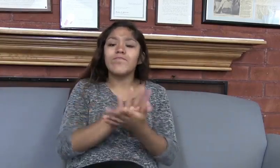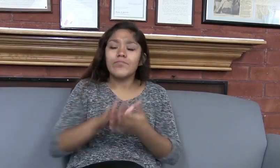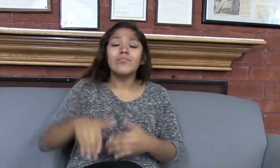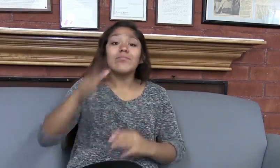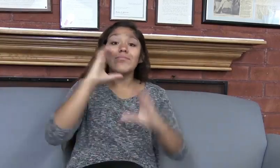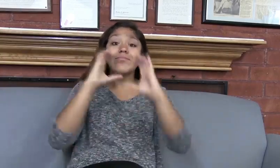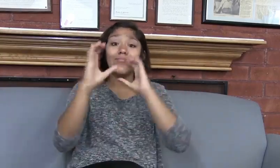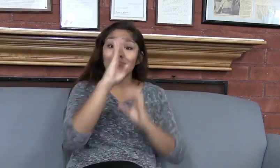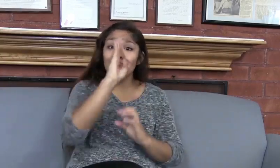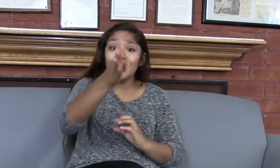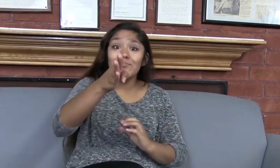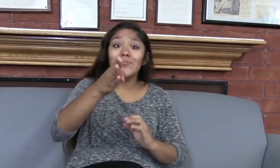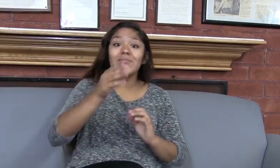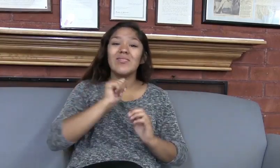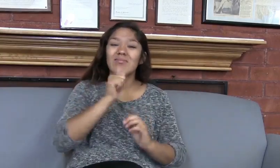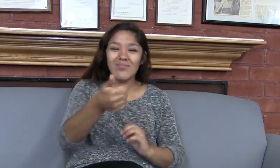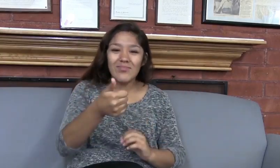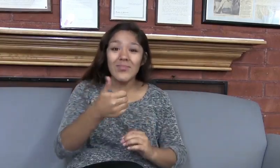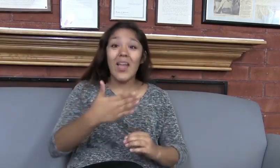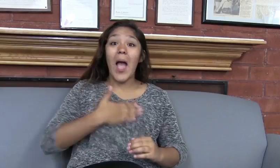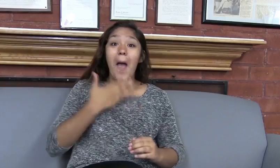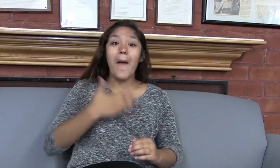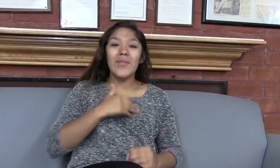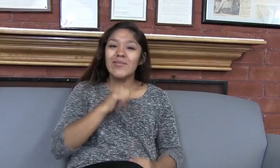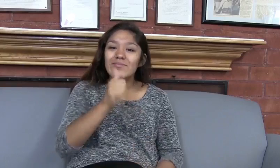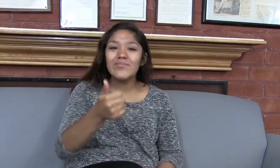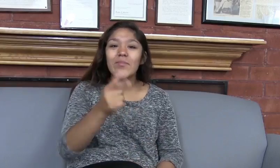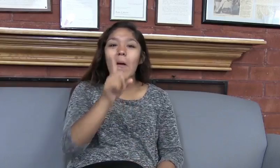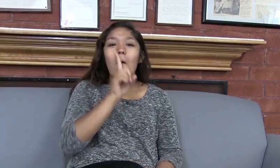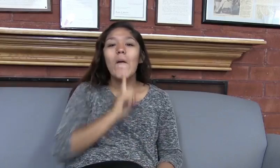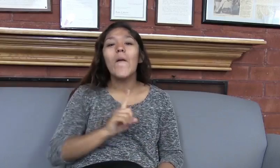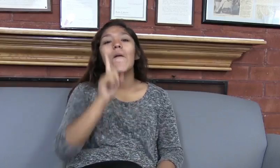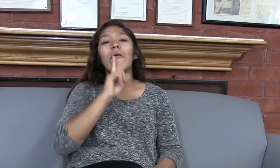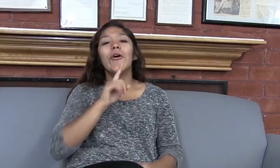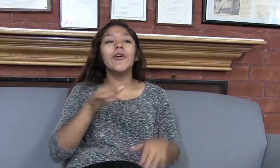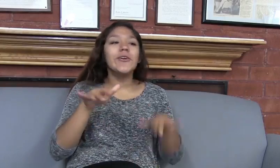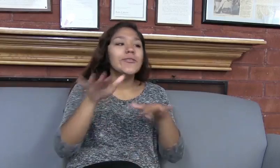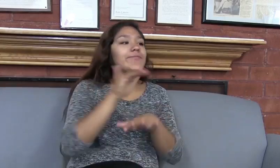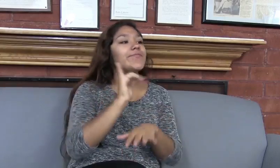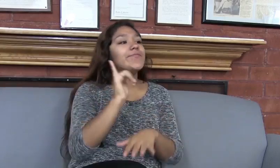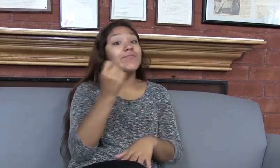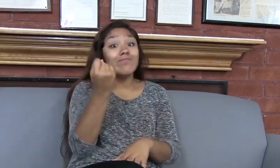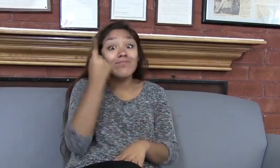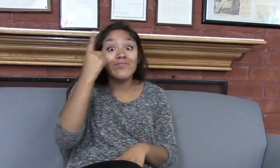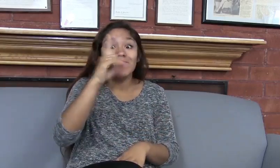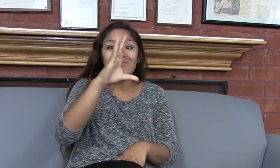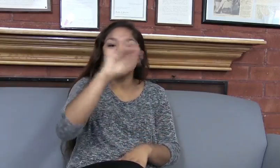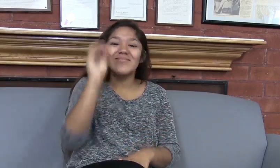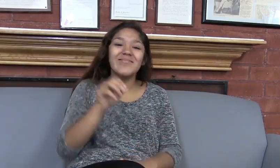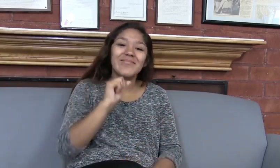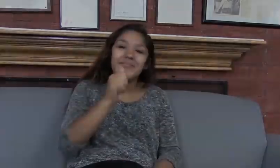School was very isolating for me. Without direct communication, I often felt very lonely and didn’t understand all of what was going on around me.